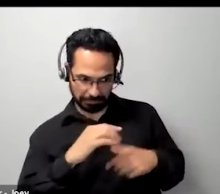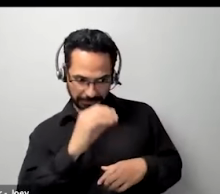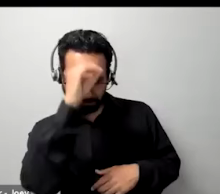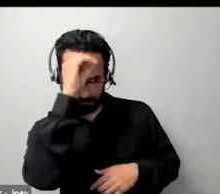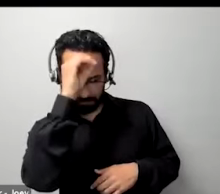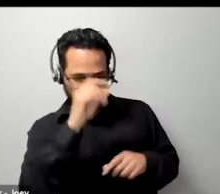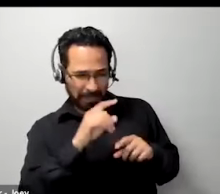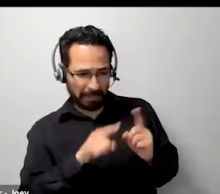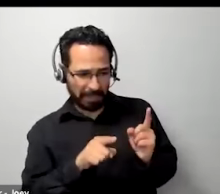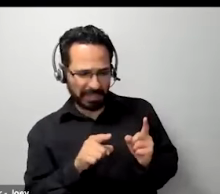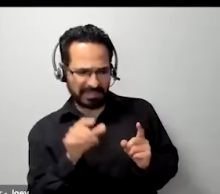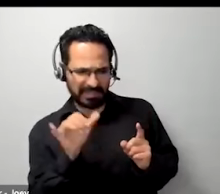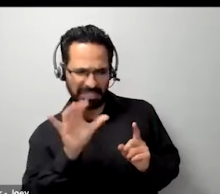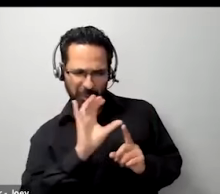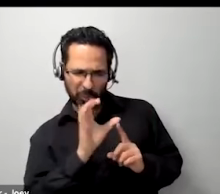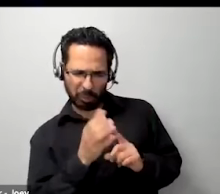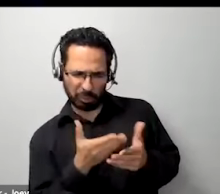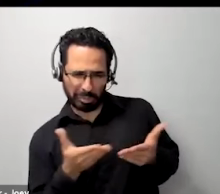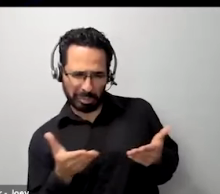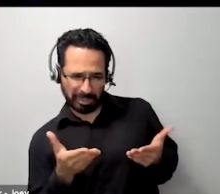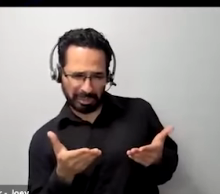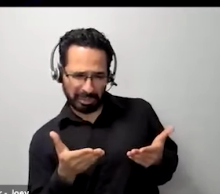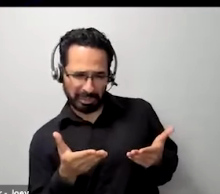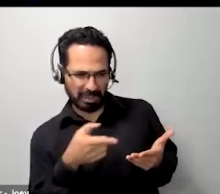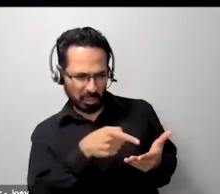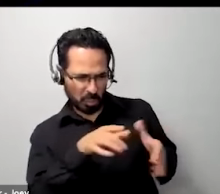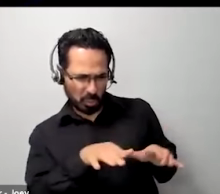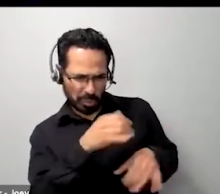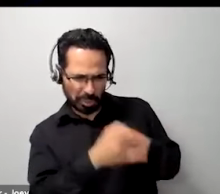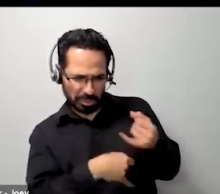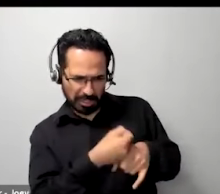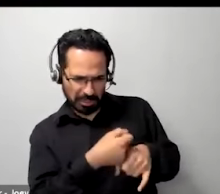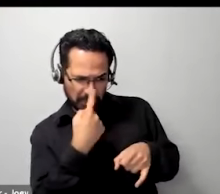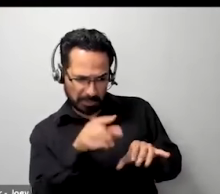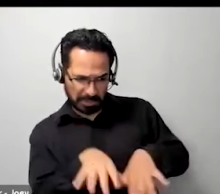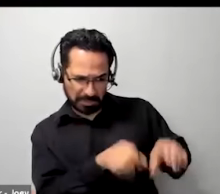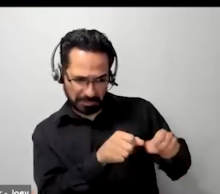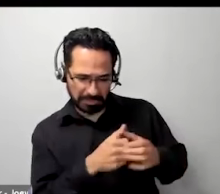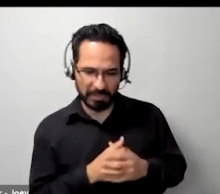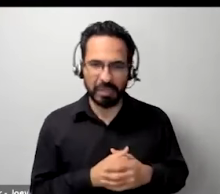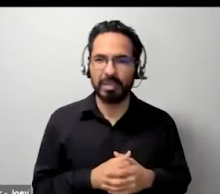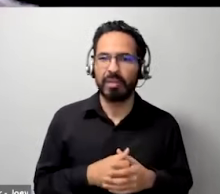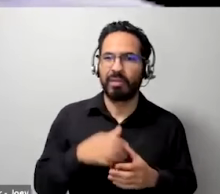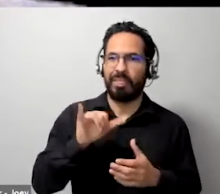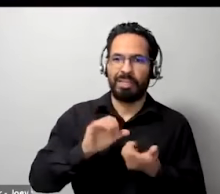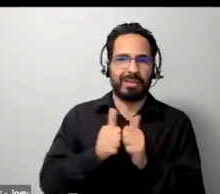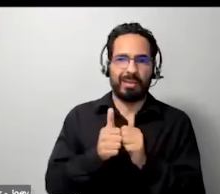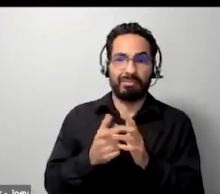but it's kind of a cultural thing. So you do international, so why don't you take it on?" So that's kind of how I fell into it,